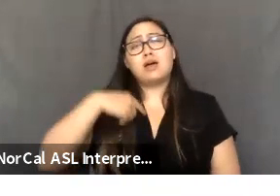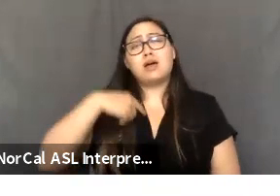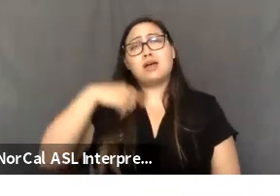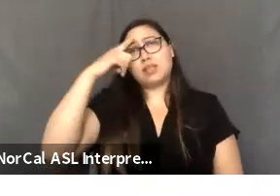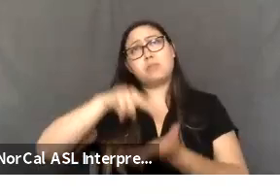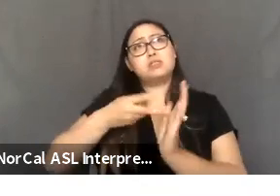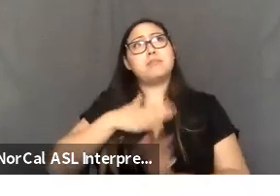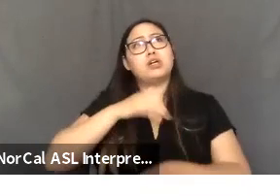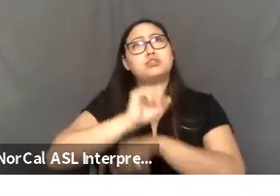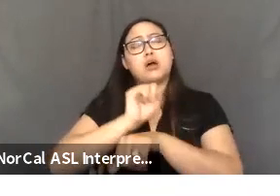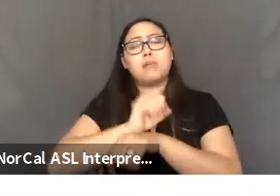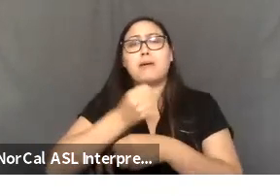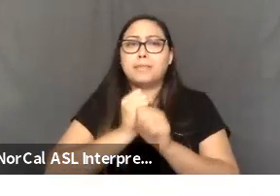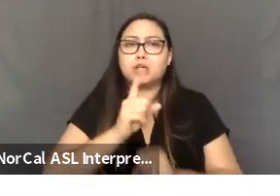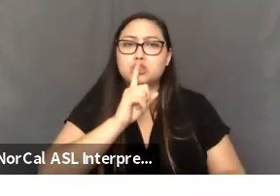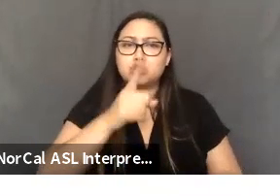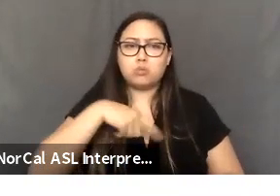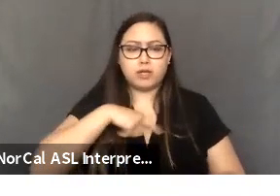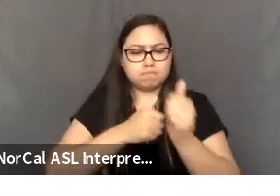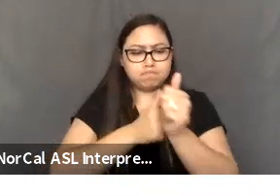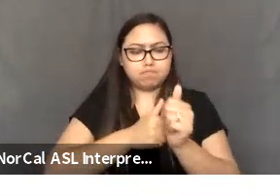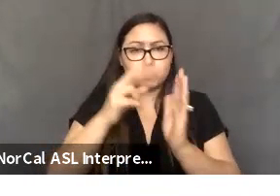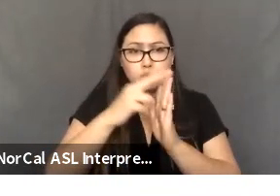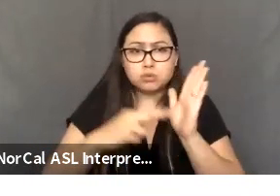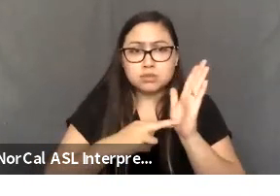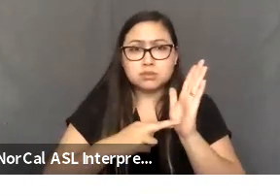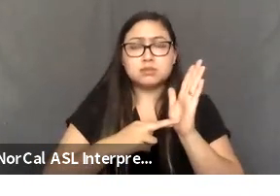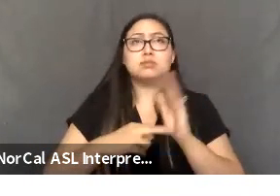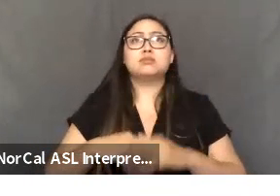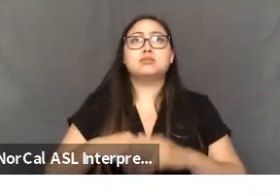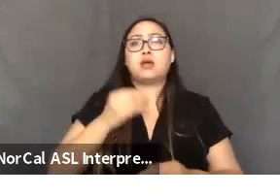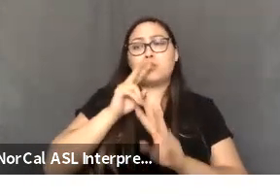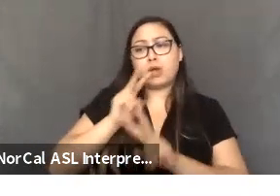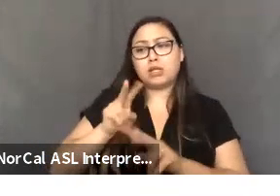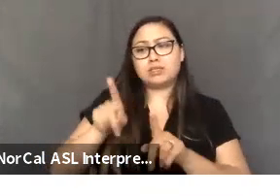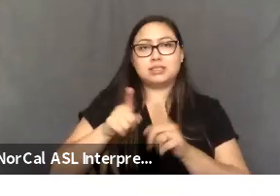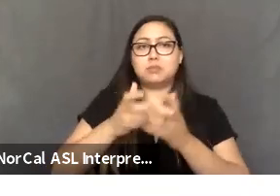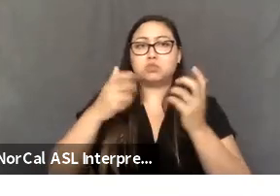to make sure that we are as compliant with the rules and regulations as possible, but also that